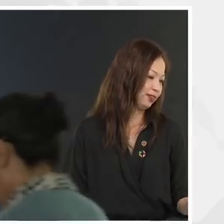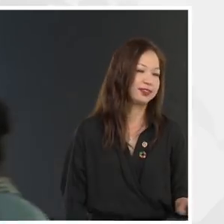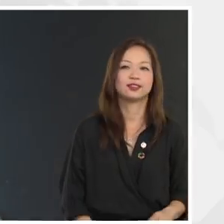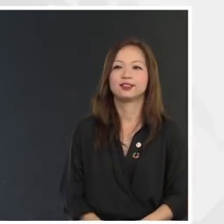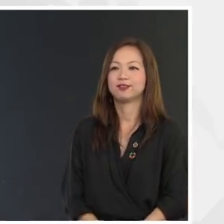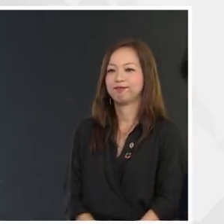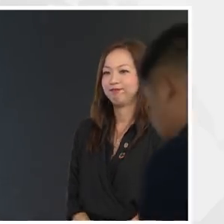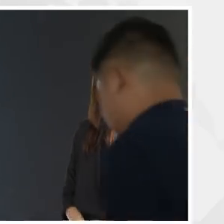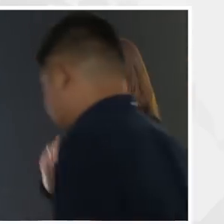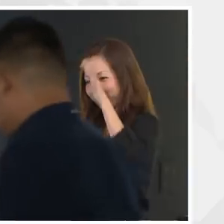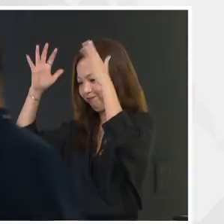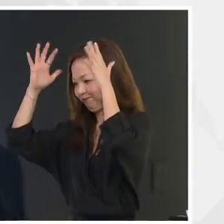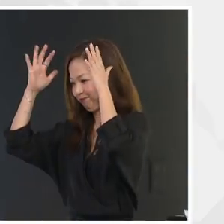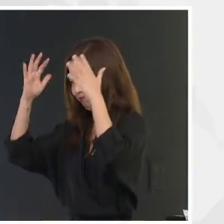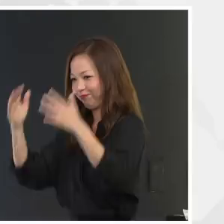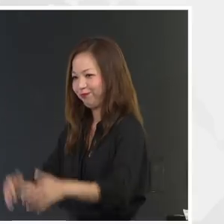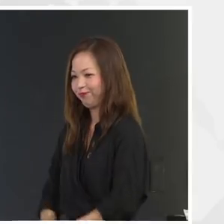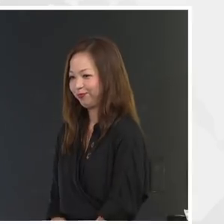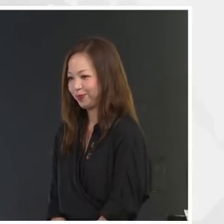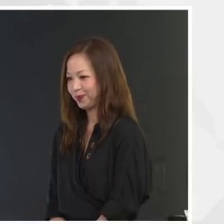So continuing on, we have